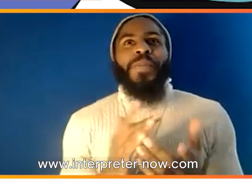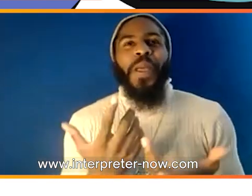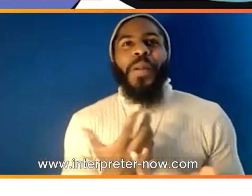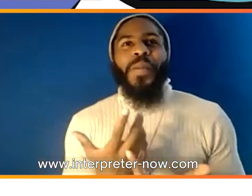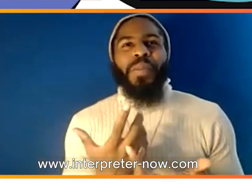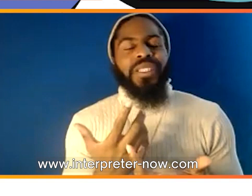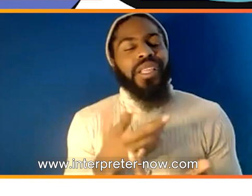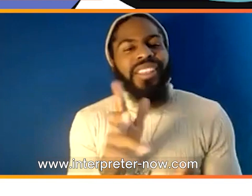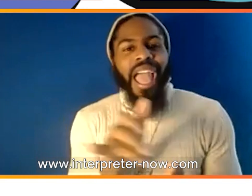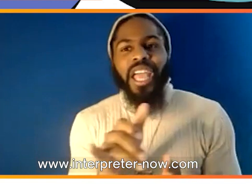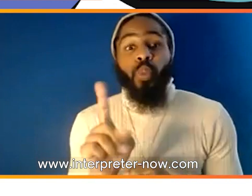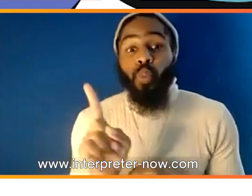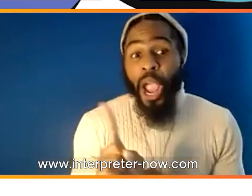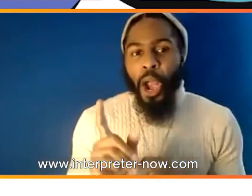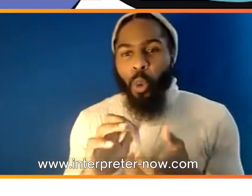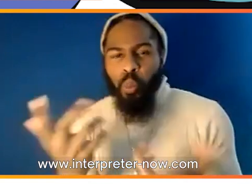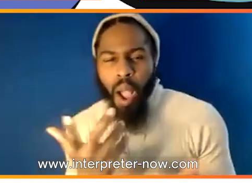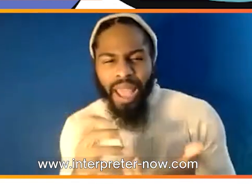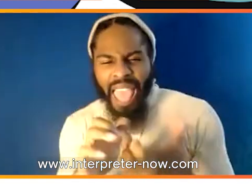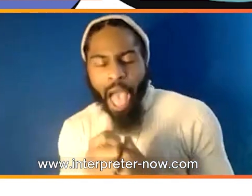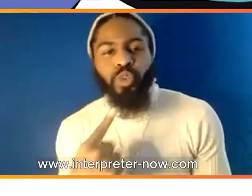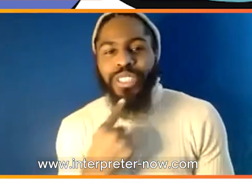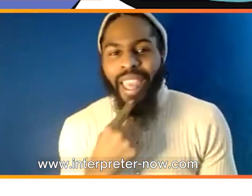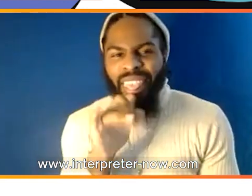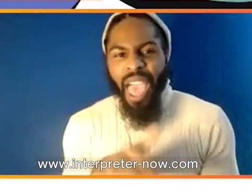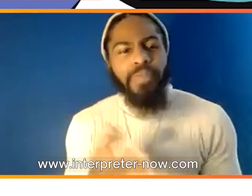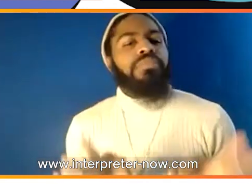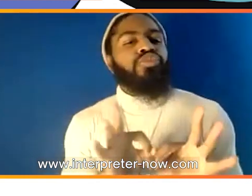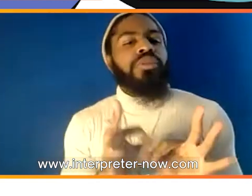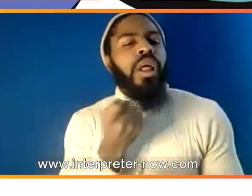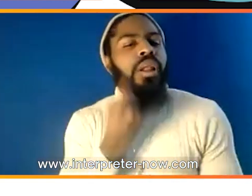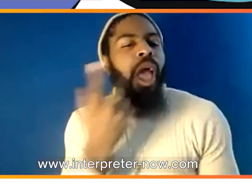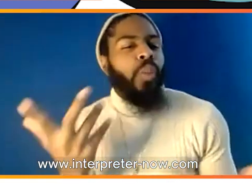an organization, which I recently was, you have to be vocal about that. I am passionate